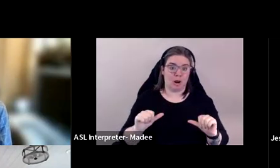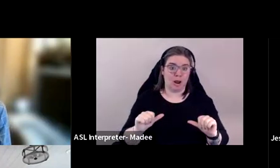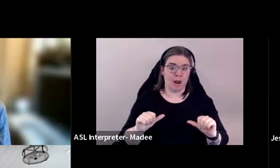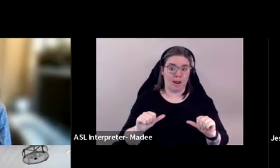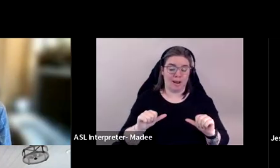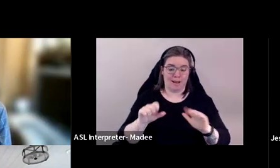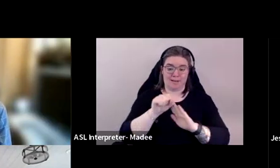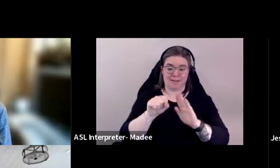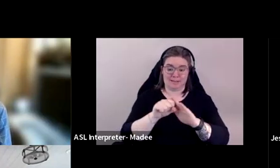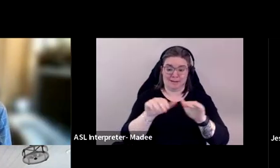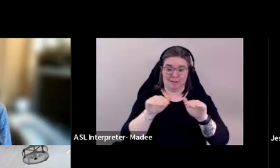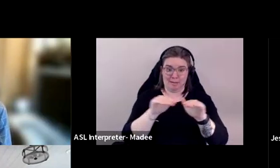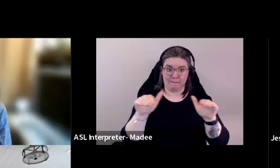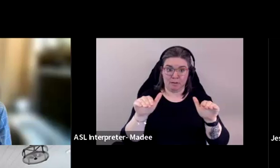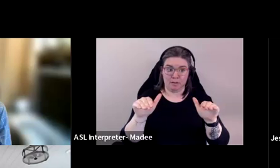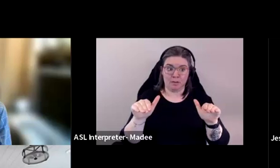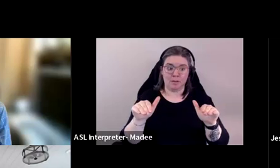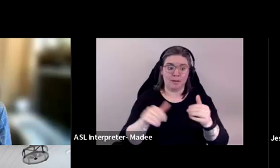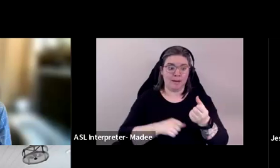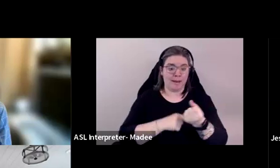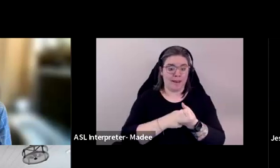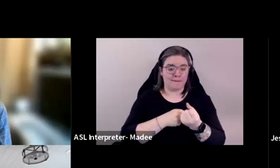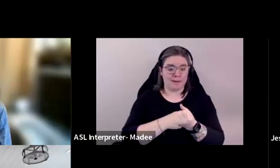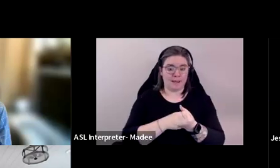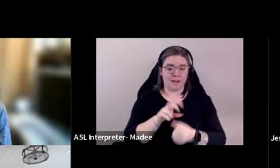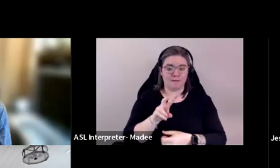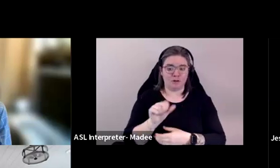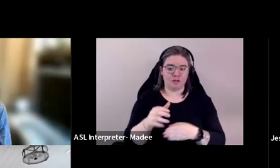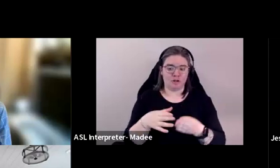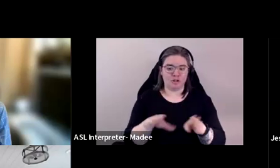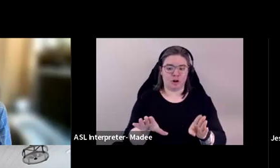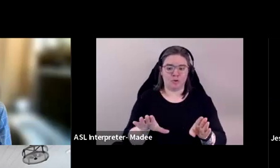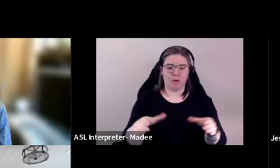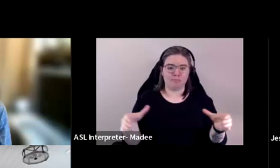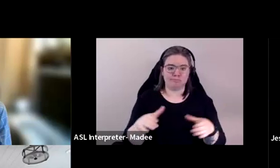to get the Virginia General Assembly to the wreck.